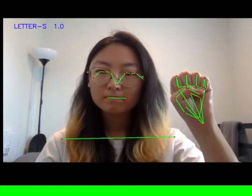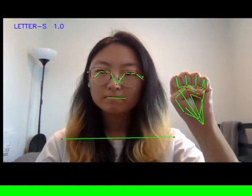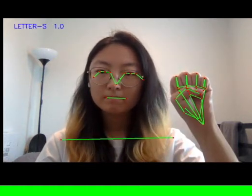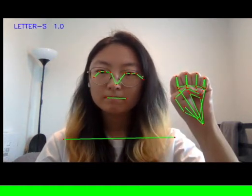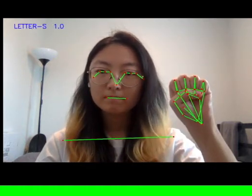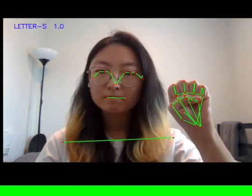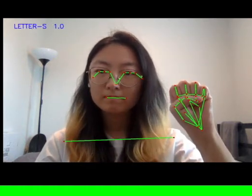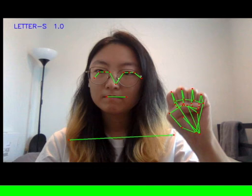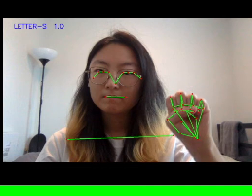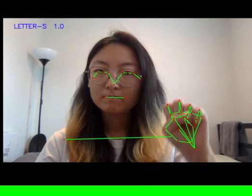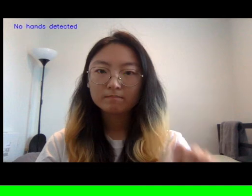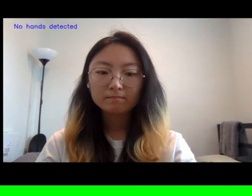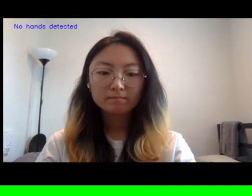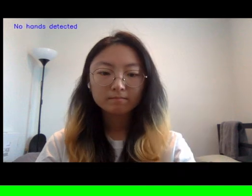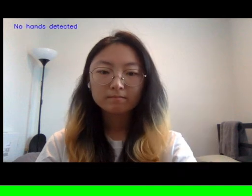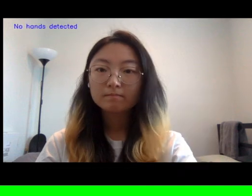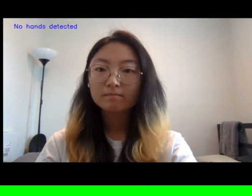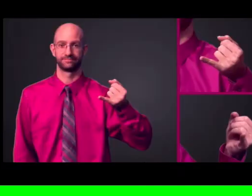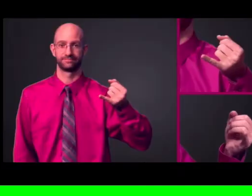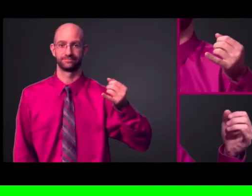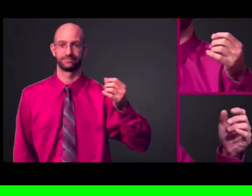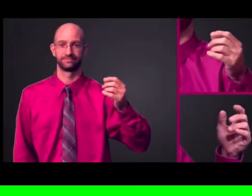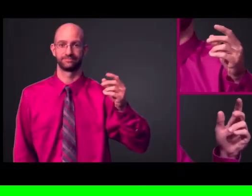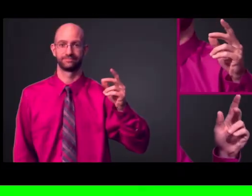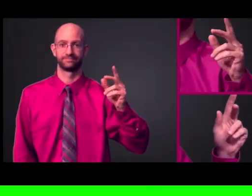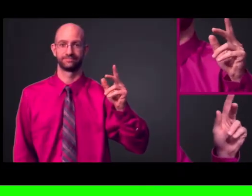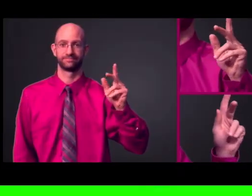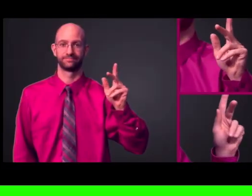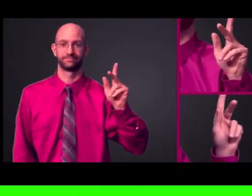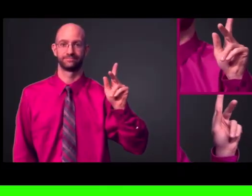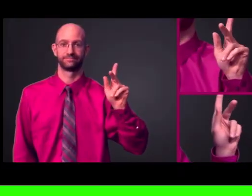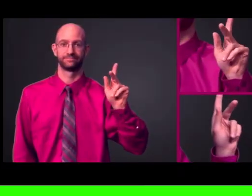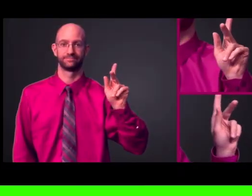If you're stuck on a letter, you can press h to use a hint and see the guide video for the letter.